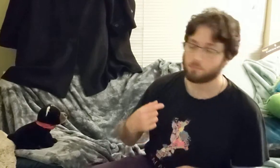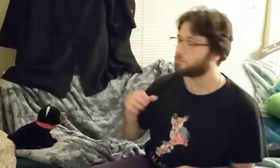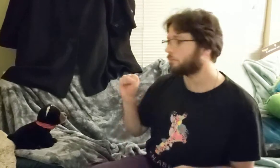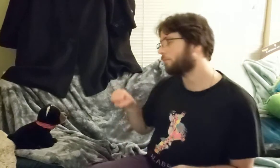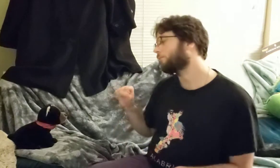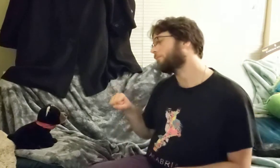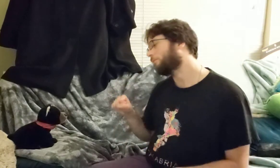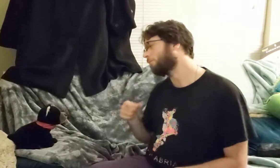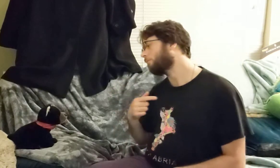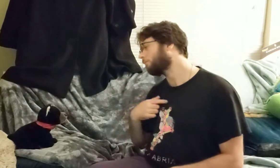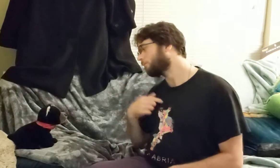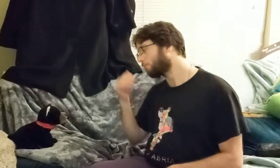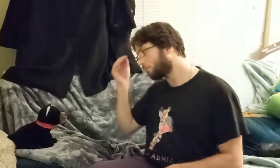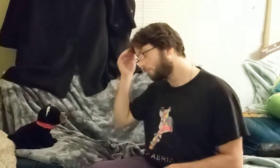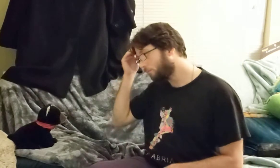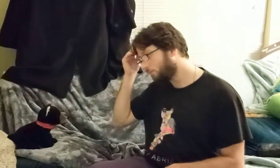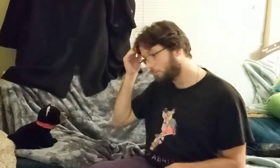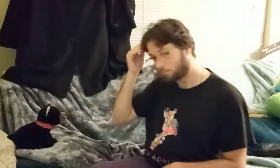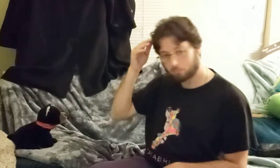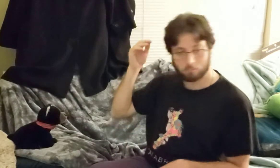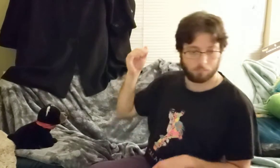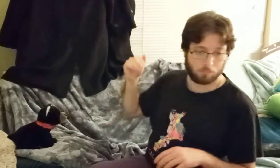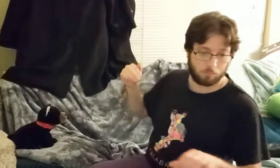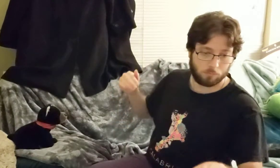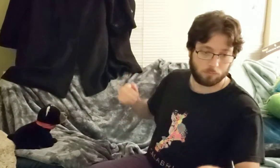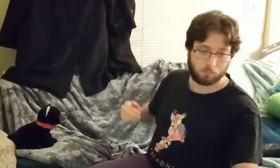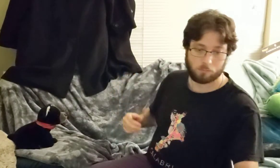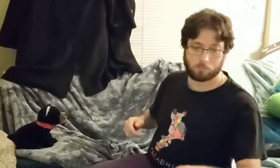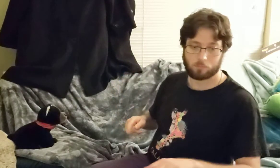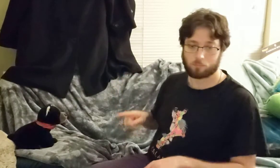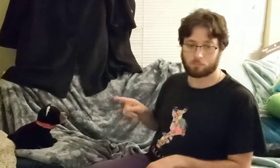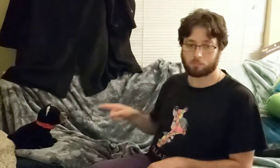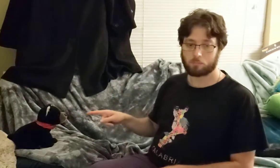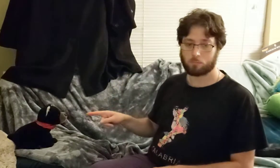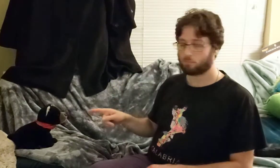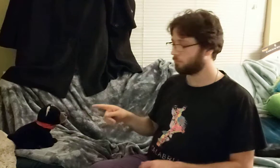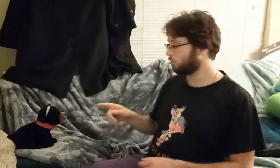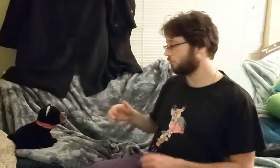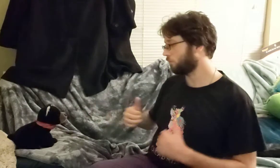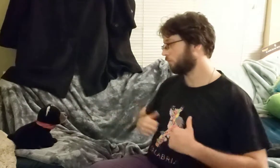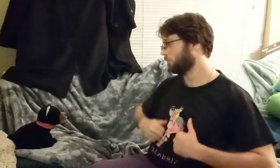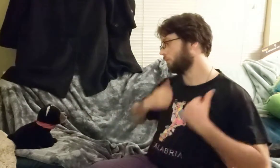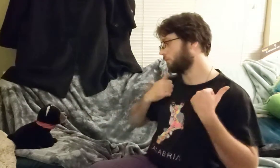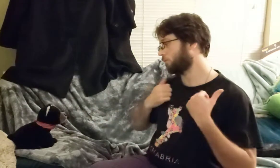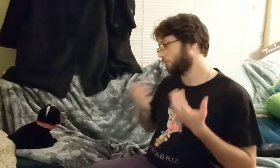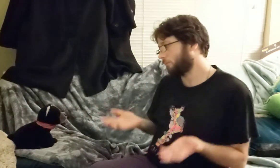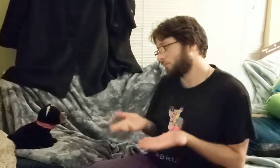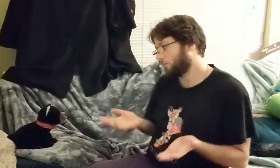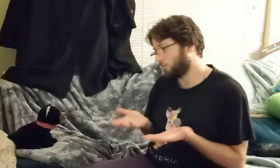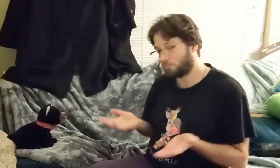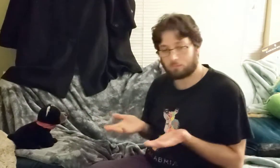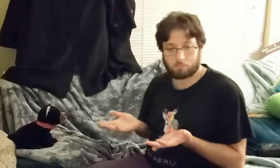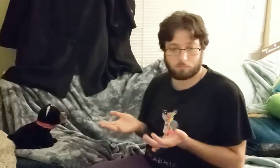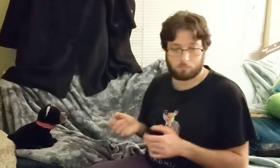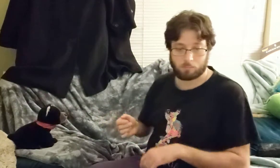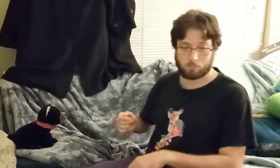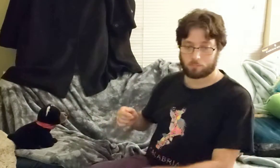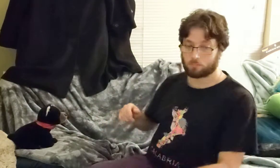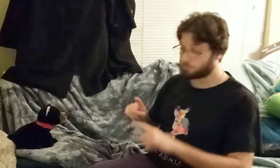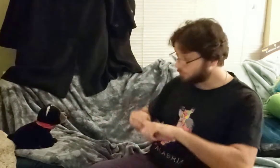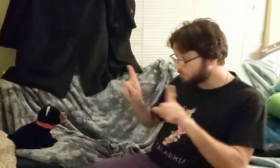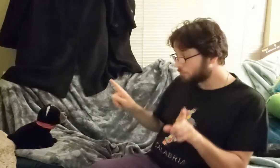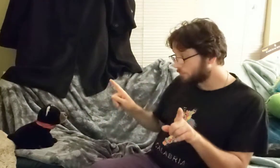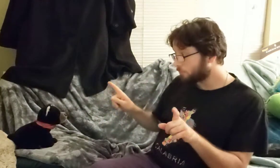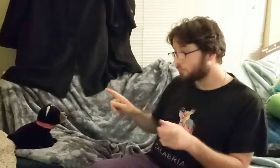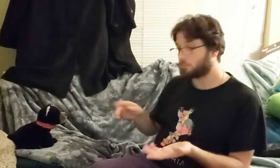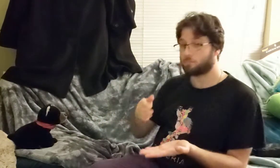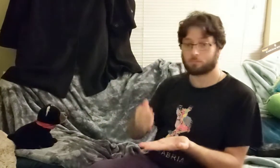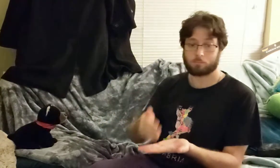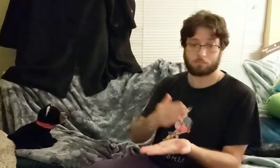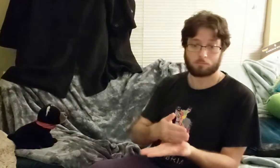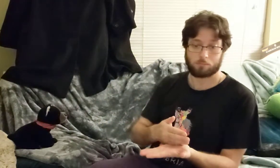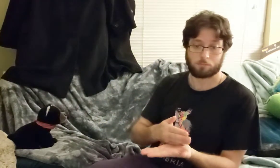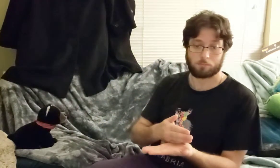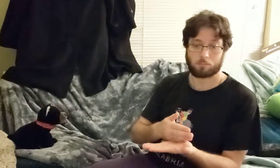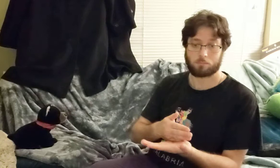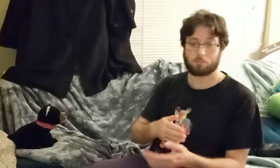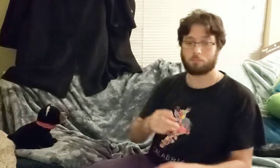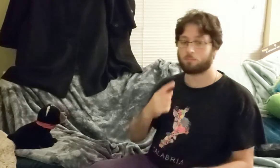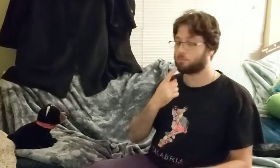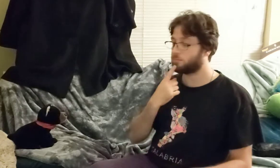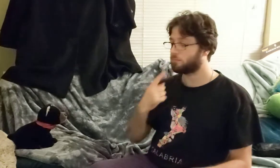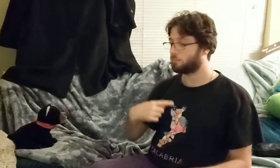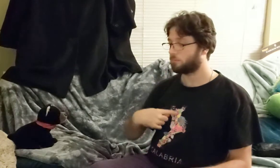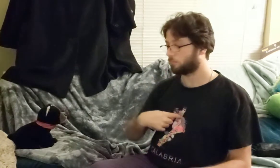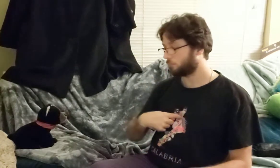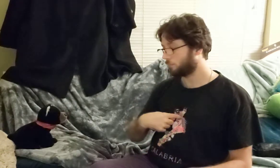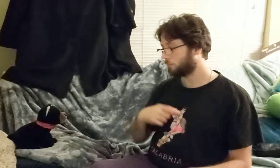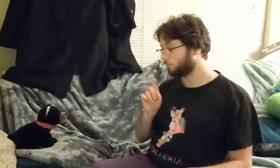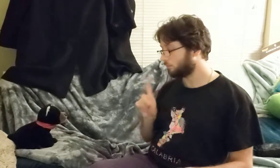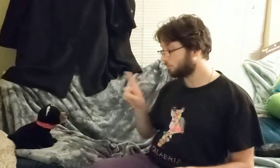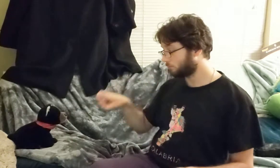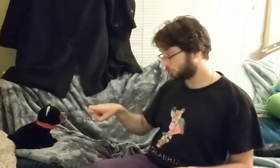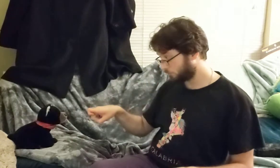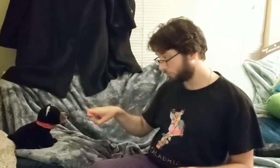YES I KNOW YOU LIVE HERE BUT LESSON TELL-me ASK-you.